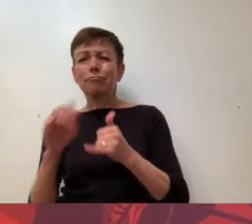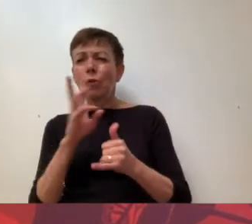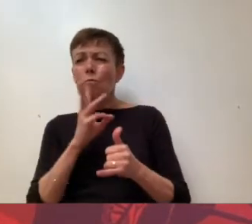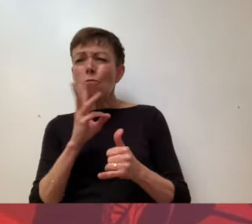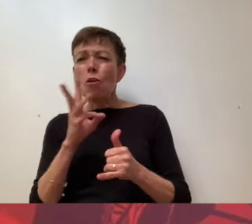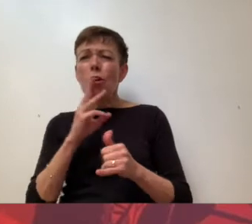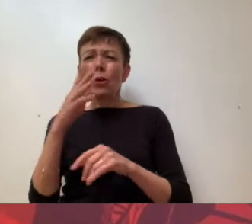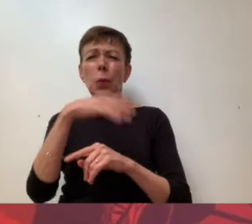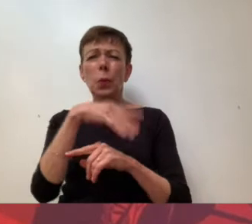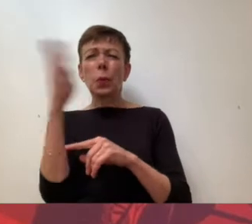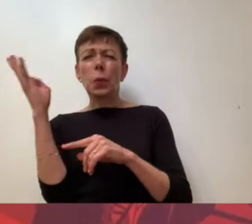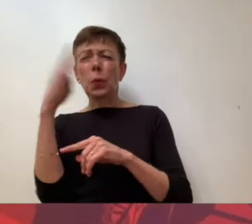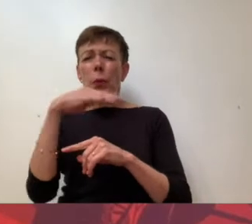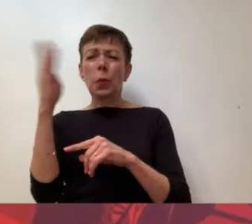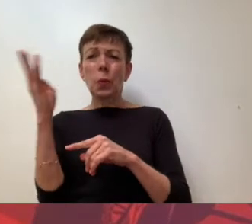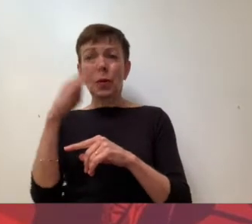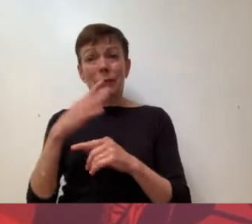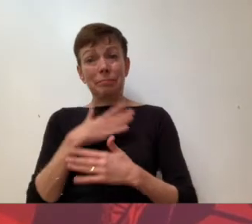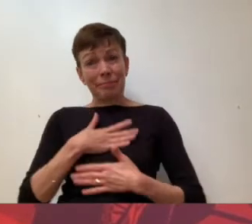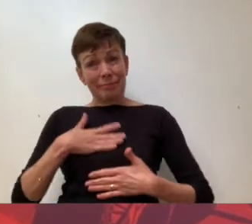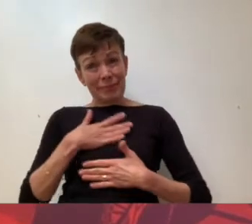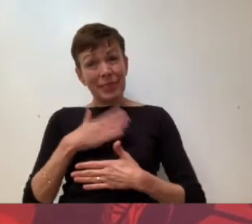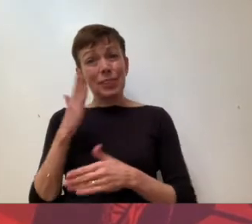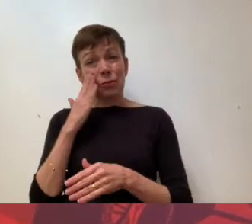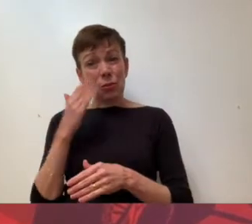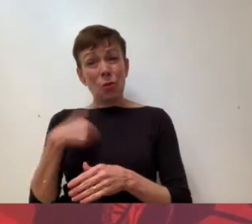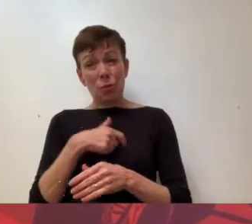sports, visit the splash parks, and return to our recreation centres. Please know that